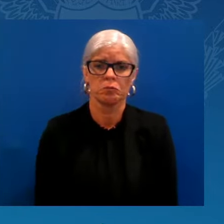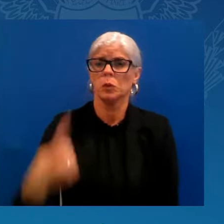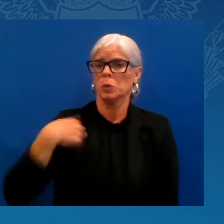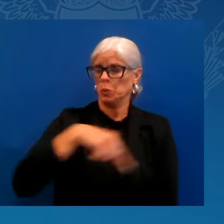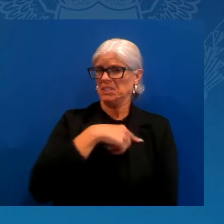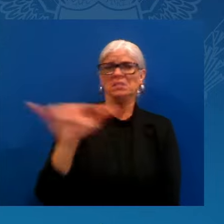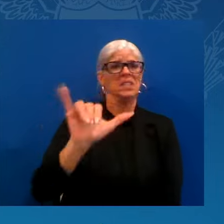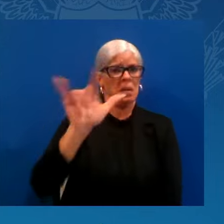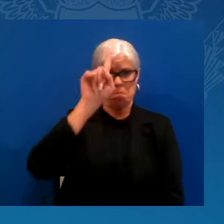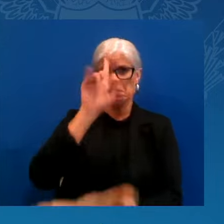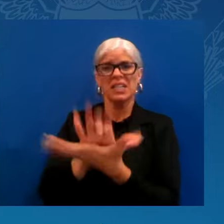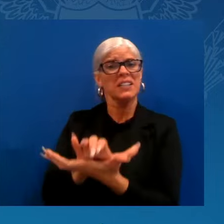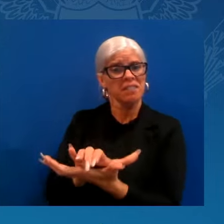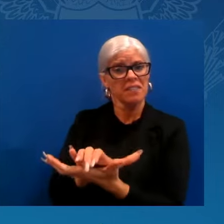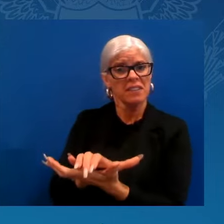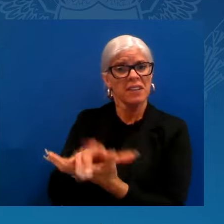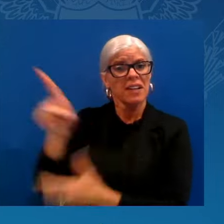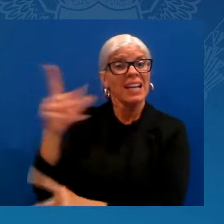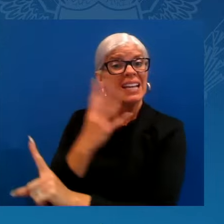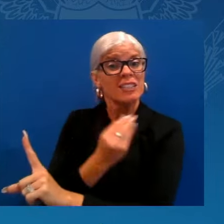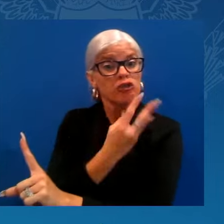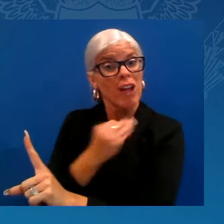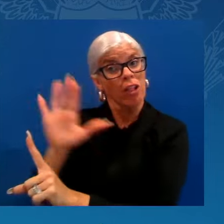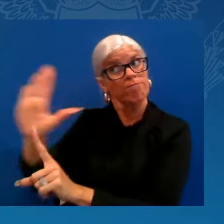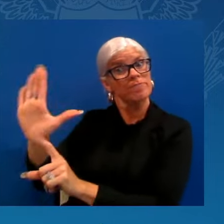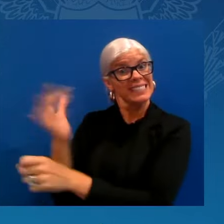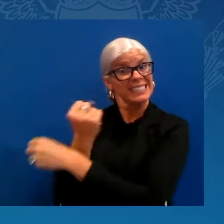and for the Jewish people everywhere to be safe,